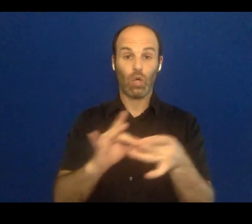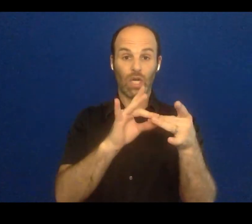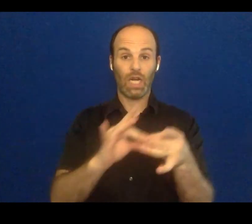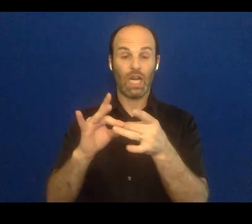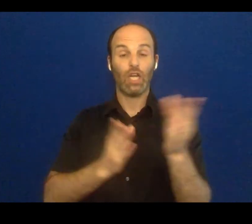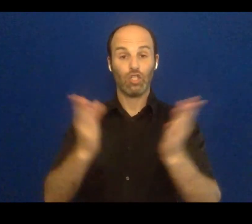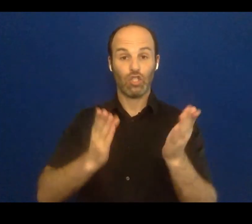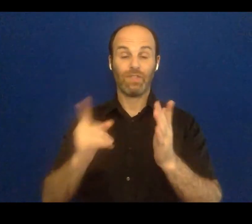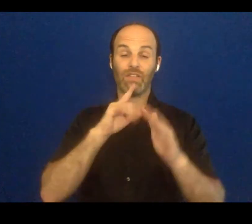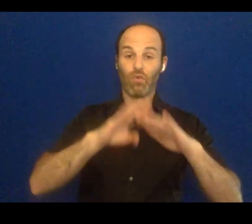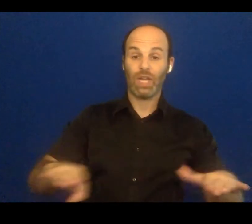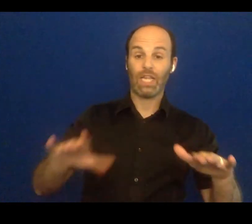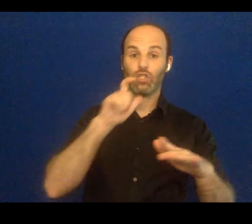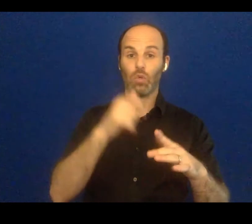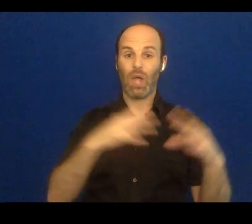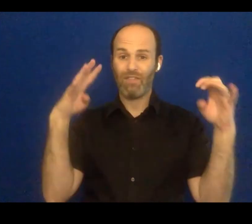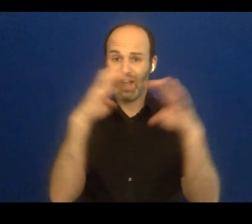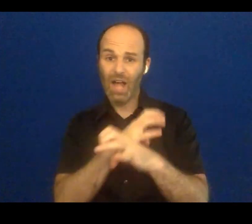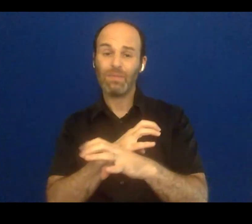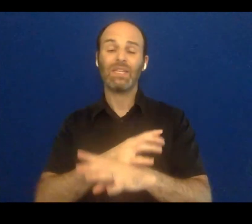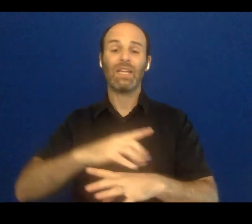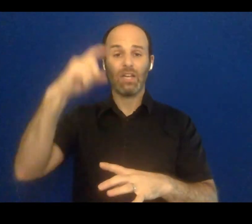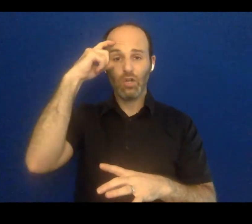COORDINATING SERVICES TO KIDS.